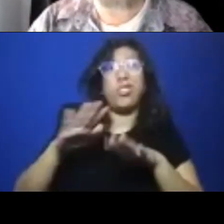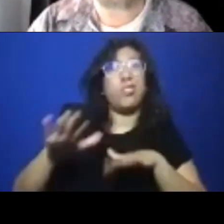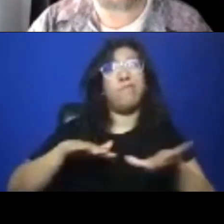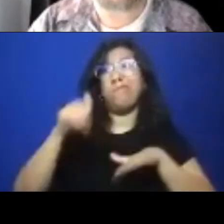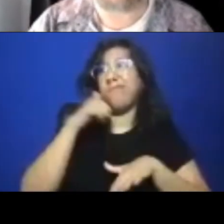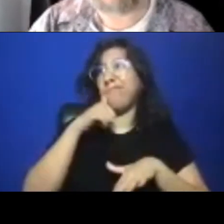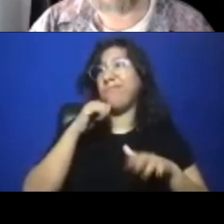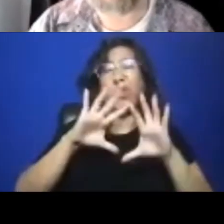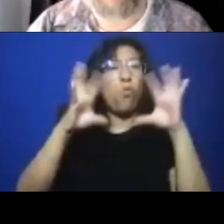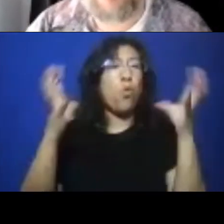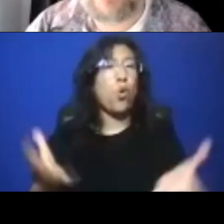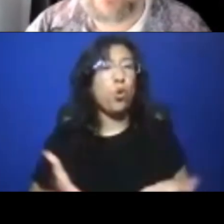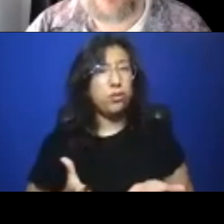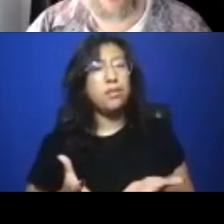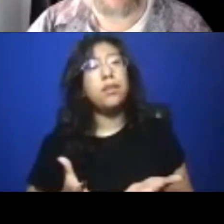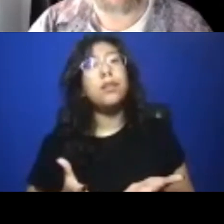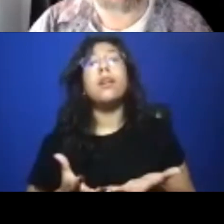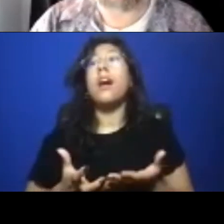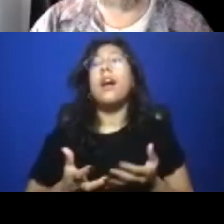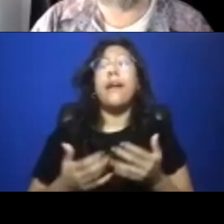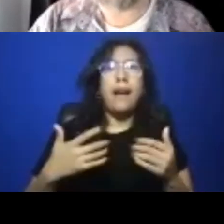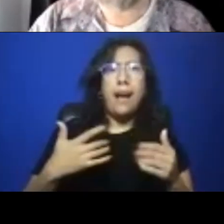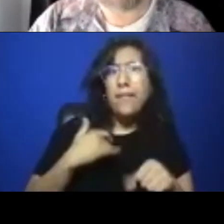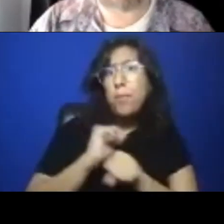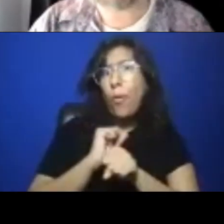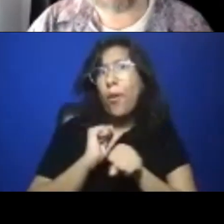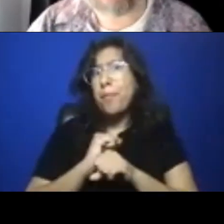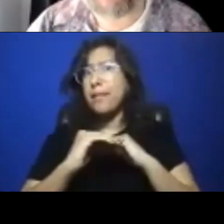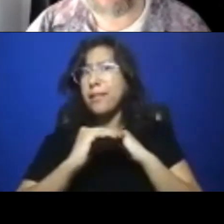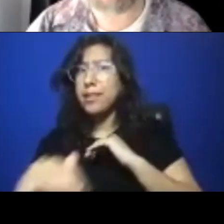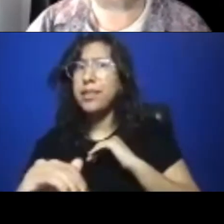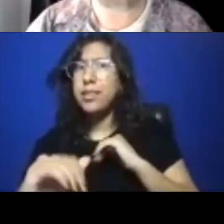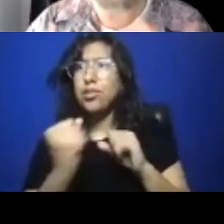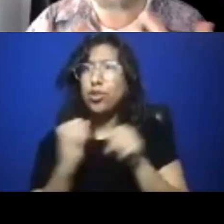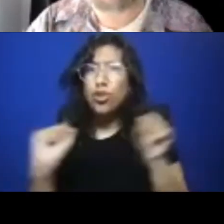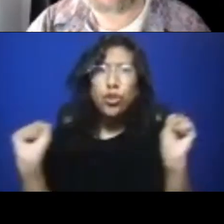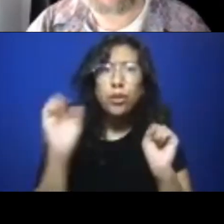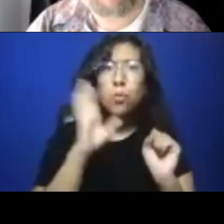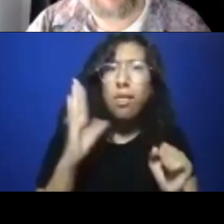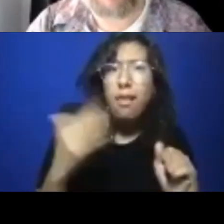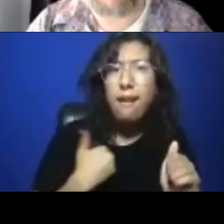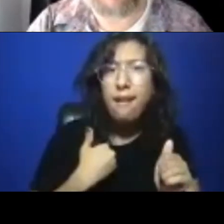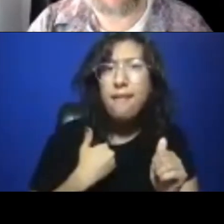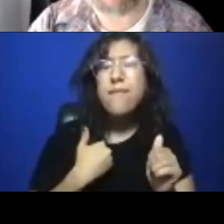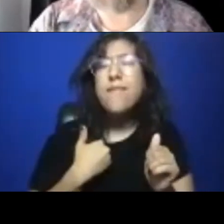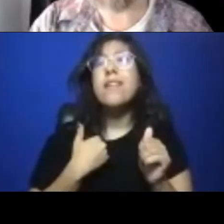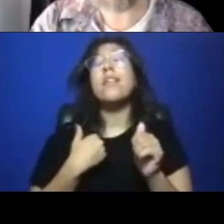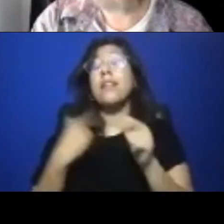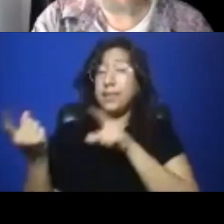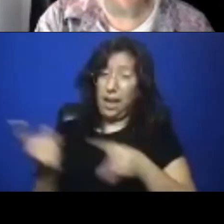a lot of concerns around employment security because of some of those things that are happening in our culture,